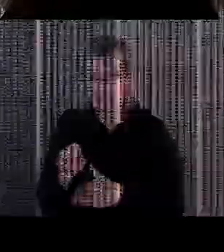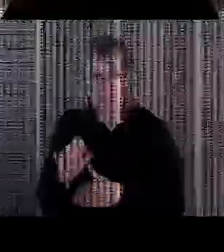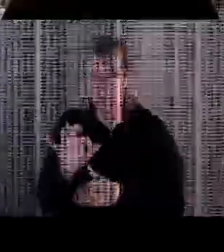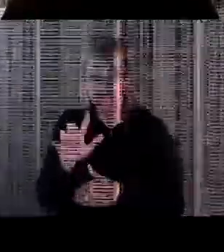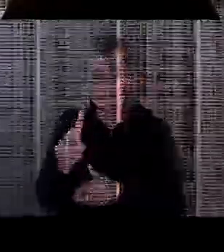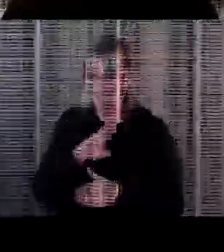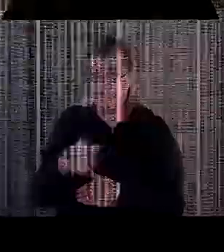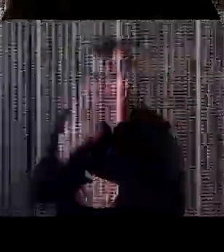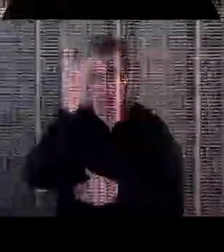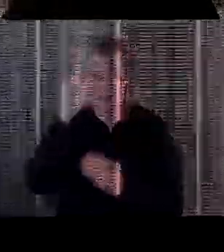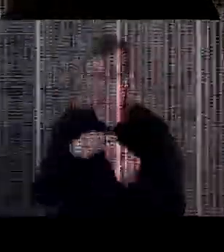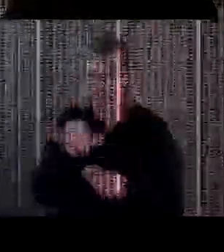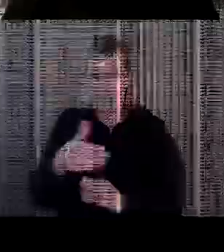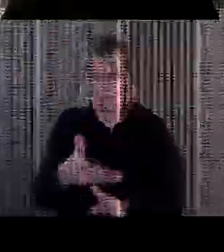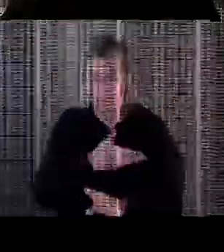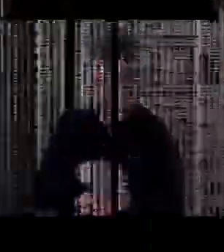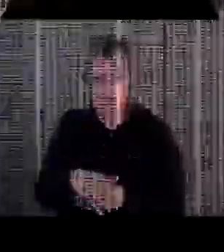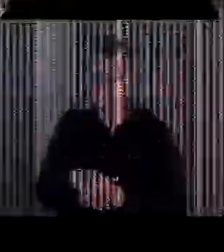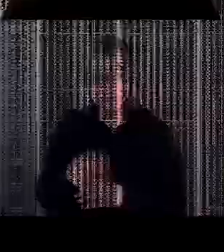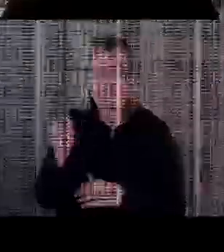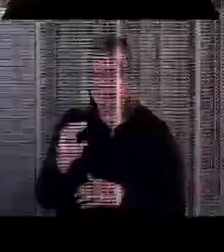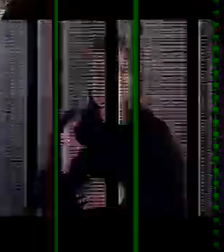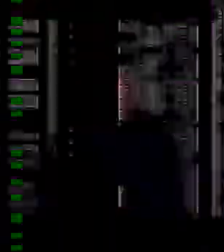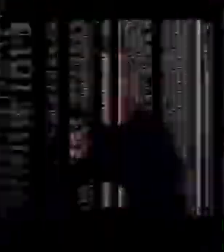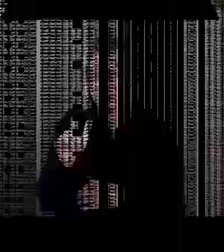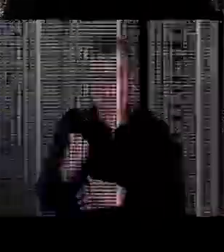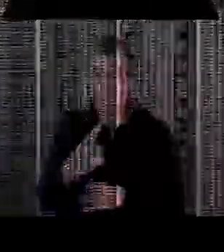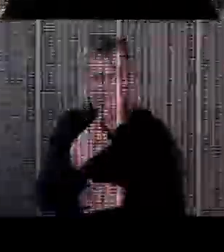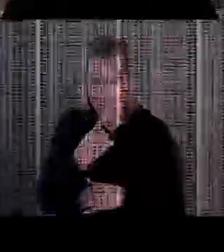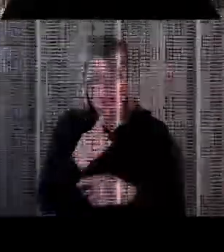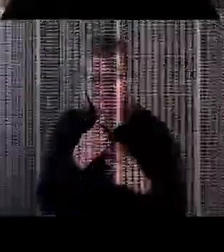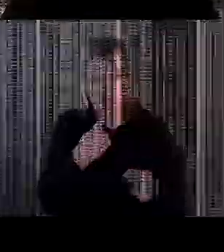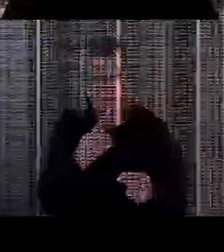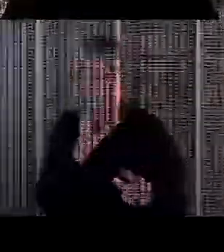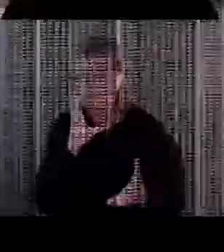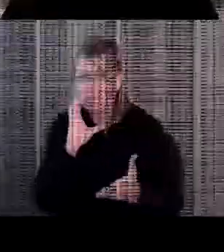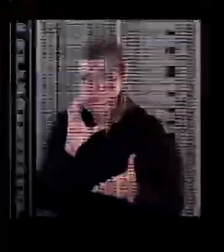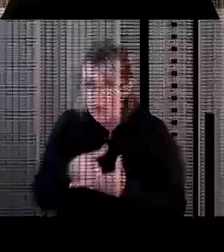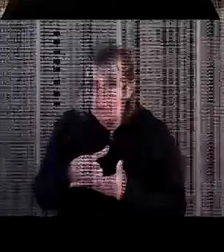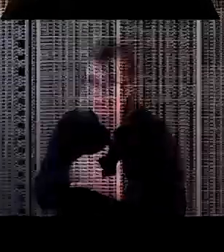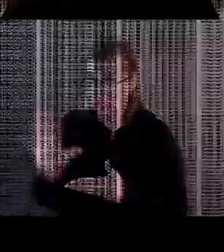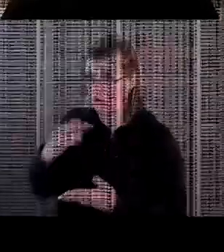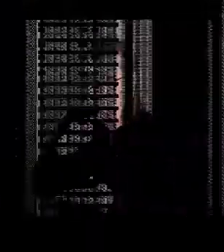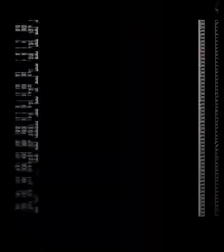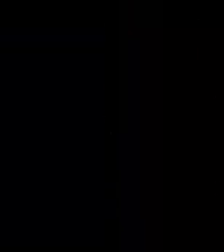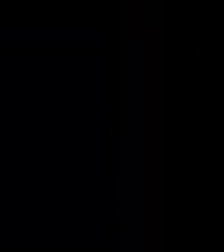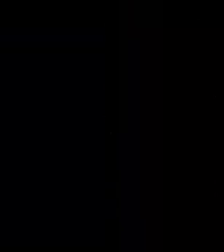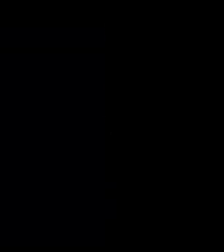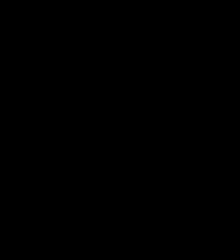that before. So Michelle said. Speak of the photos, possibly even more so, because that's